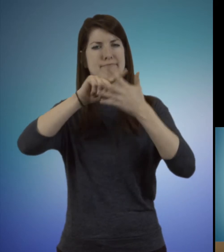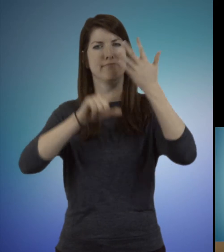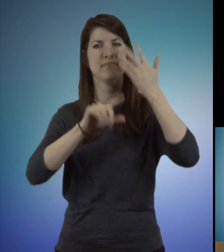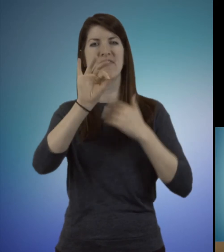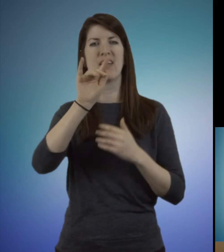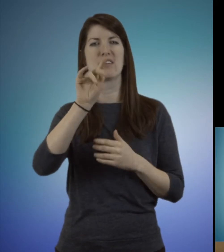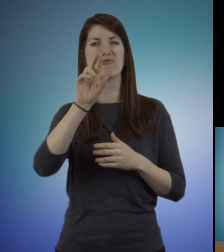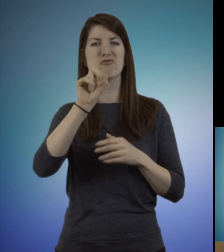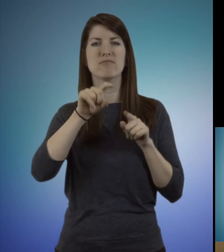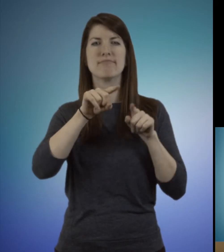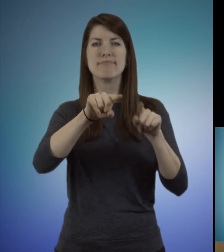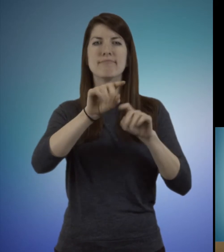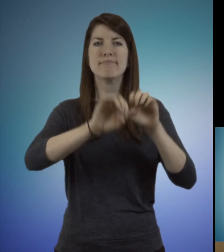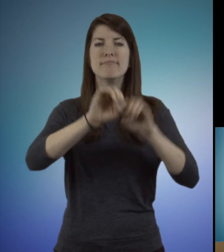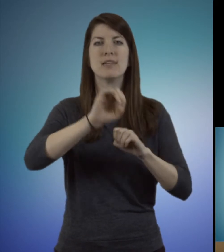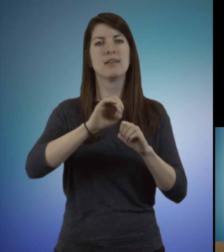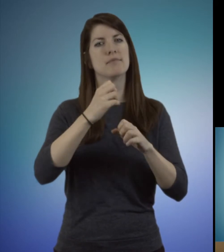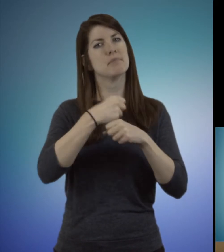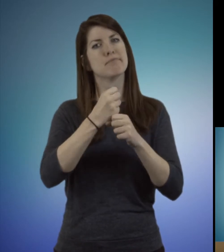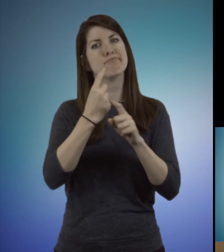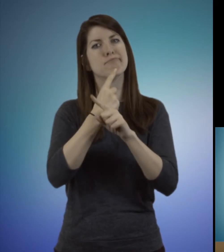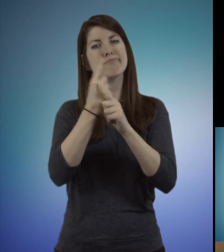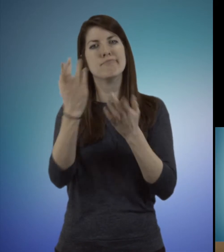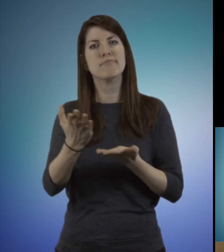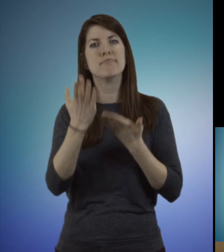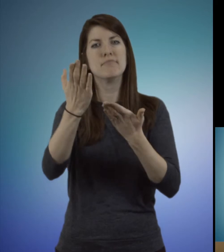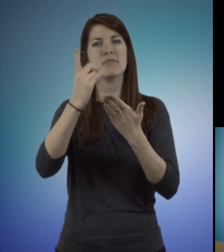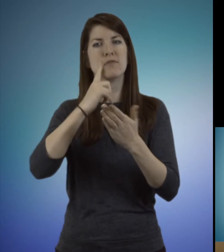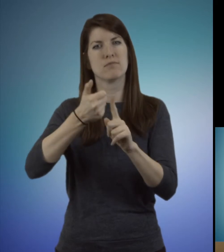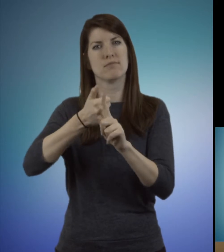evaluation, and then making appropriate recommendations for a child with a hearing loss.